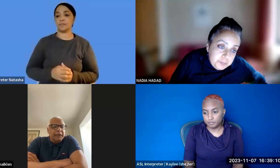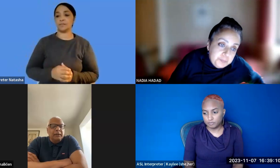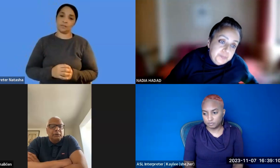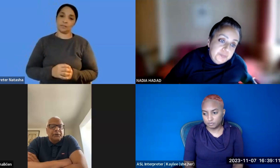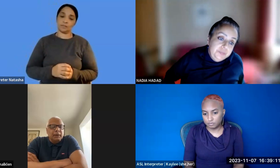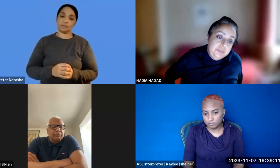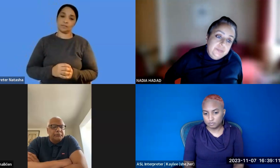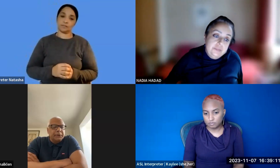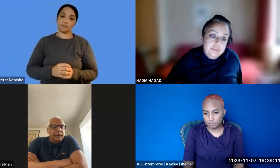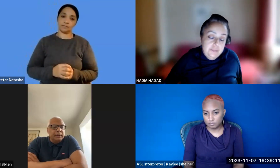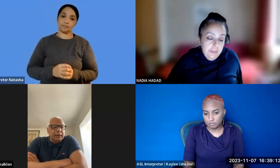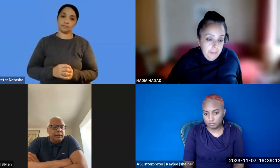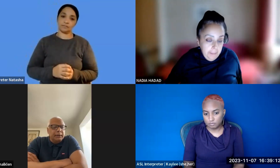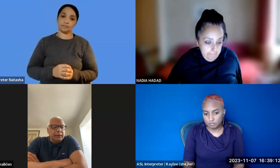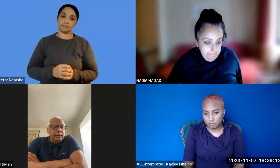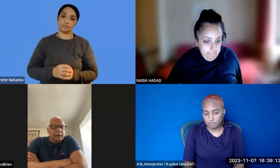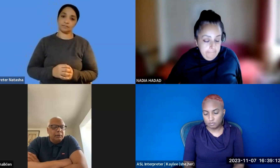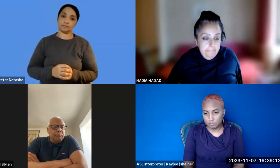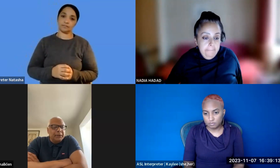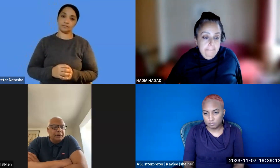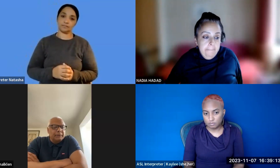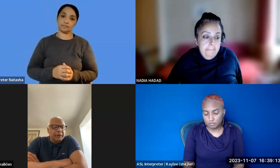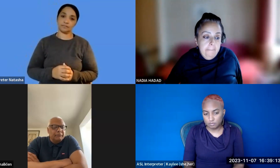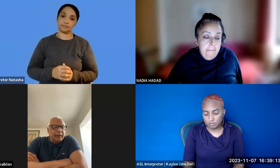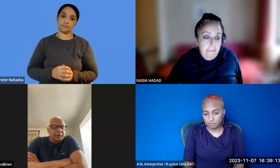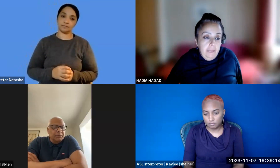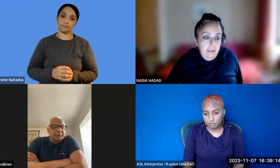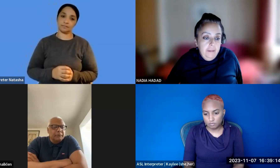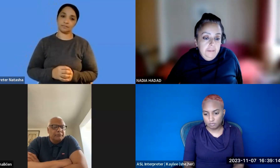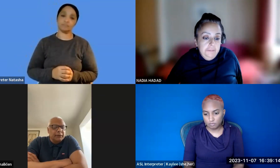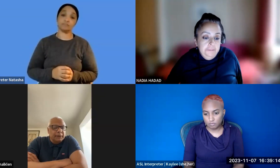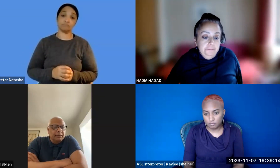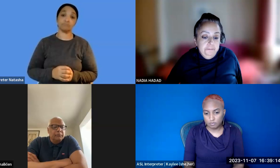finding ourselves in a complicated environment for funding,